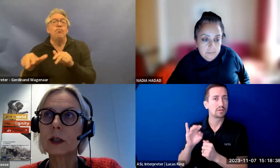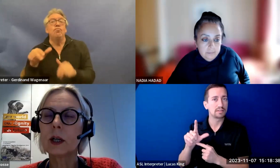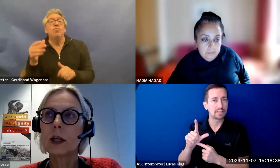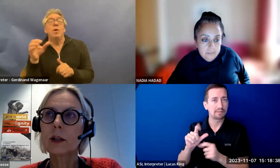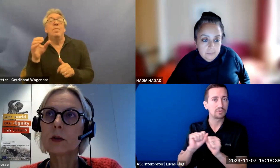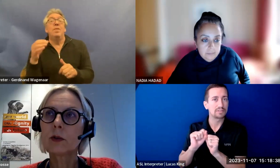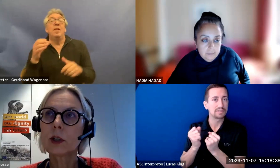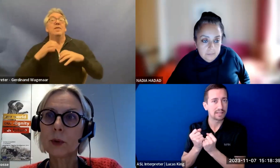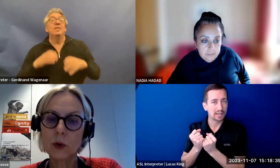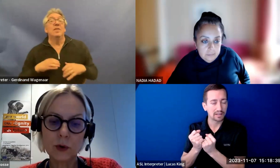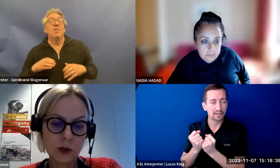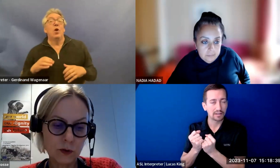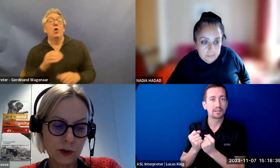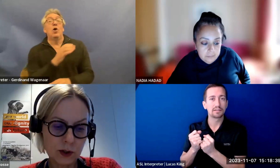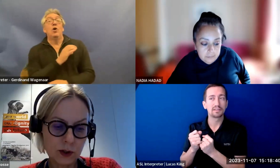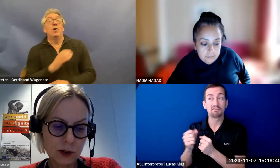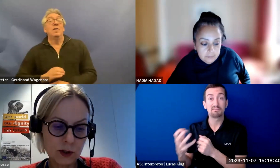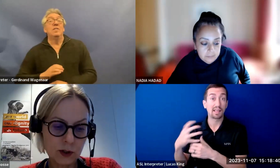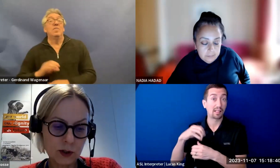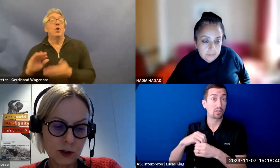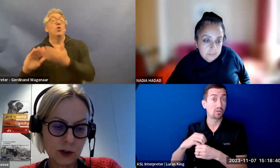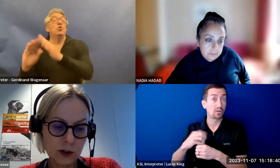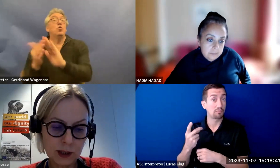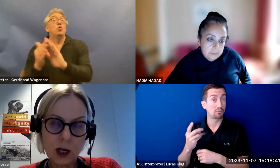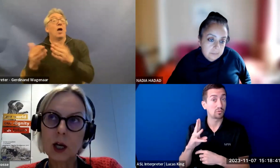obviously including Persons with Disabilities.